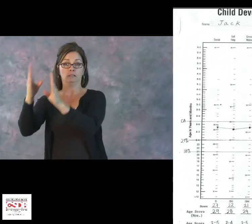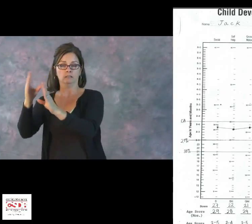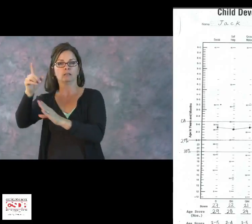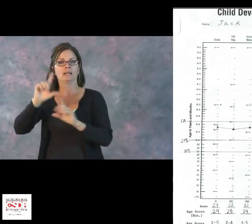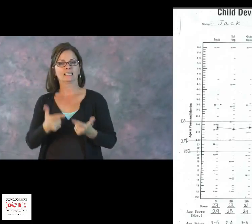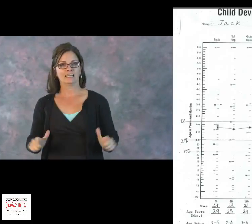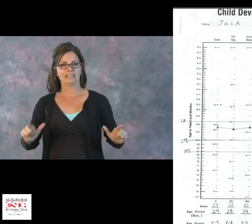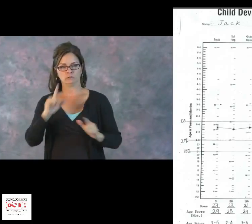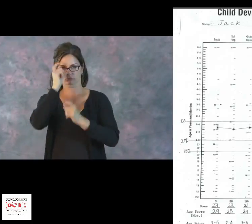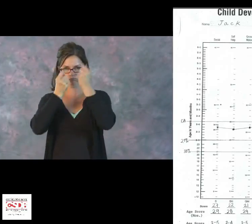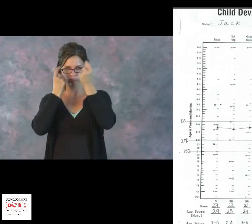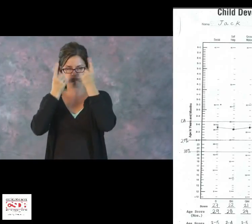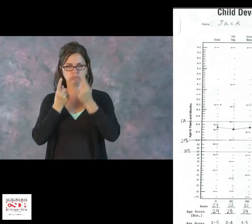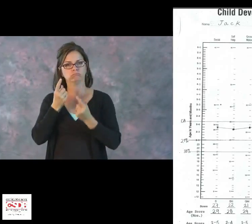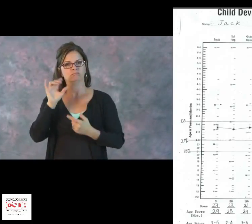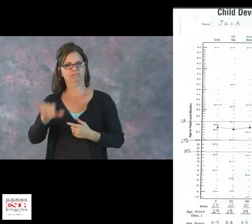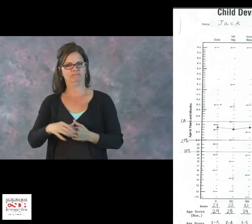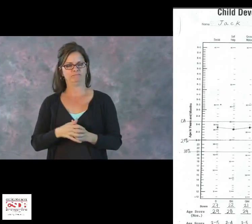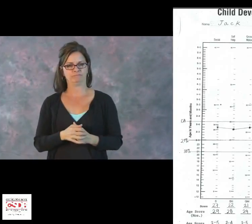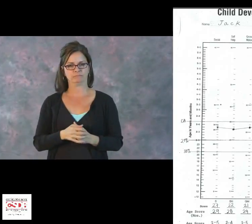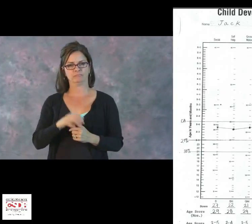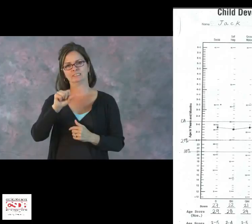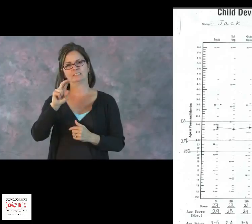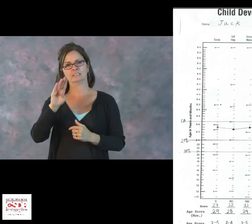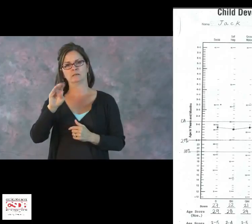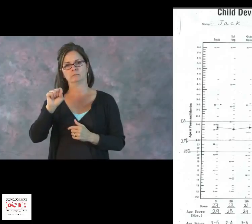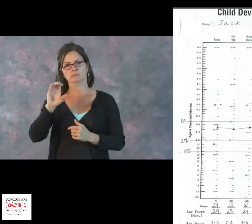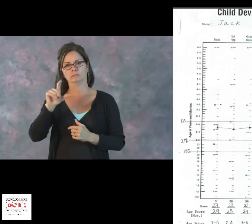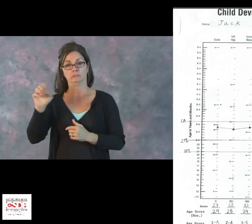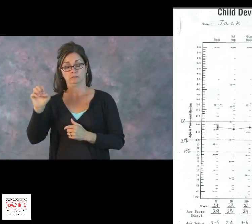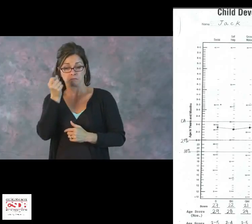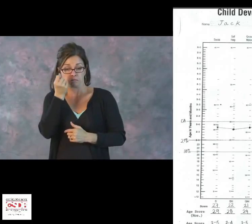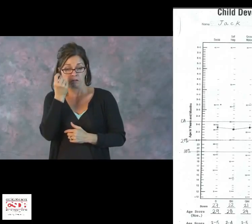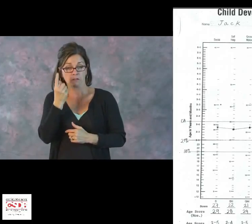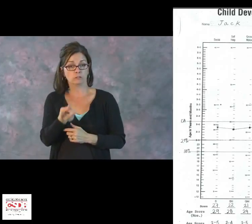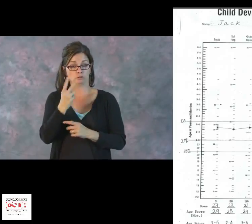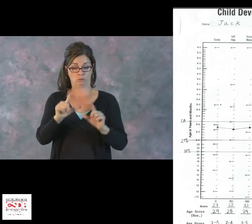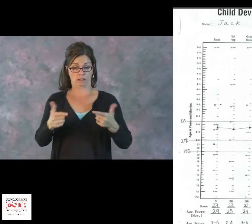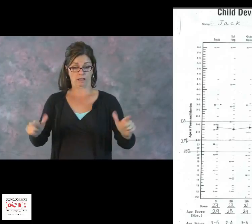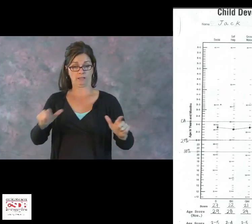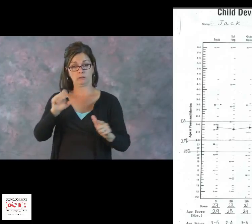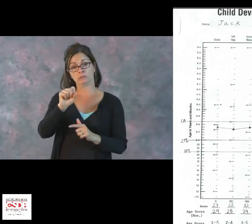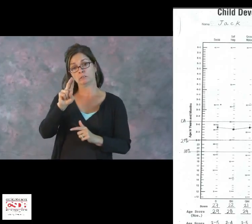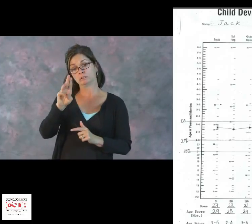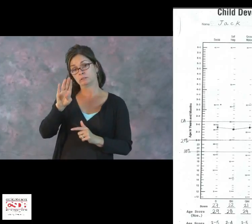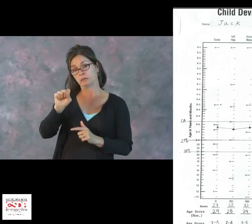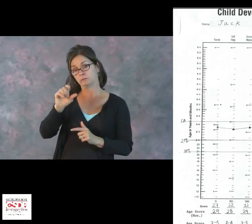the Language Comprehension subscale. On the two language subscales, Jack is falling